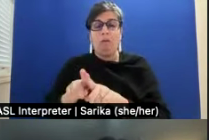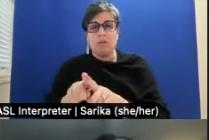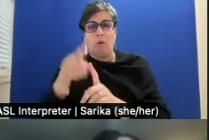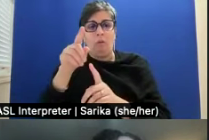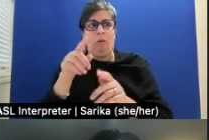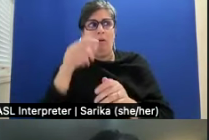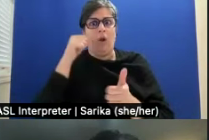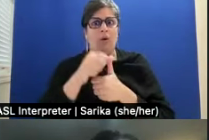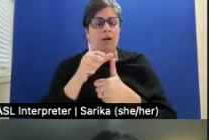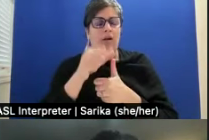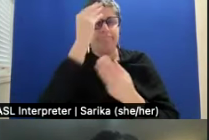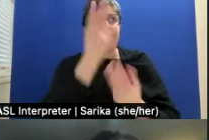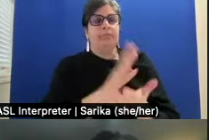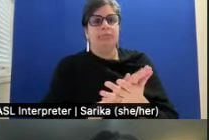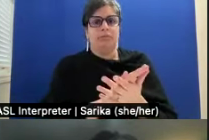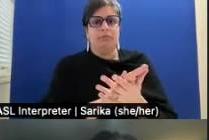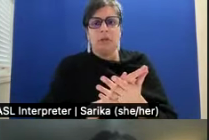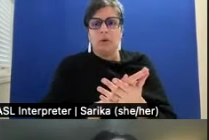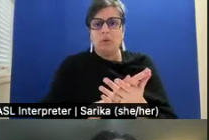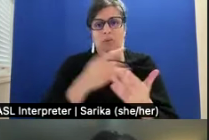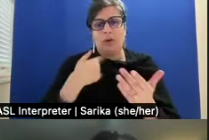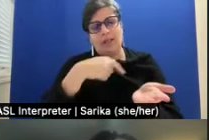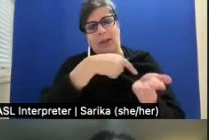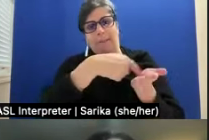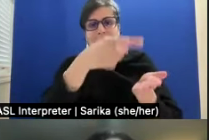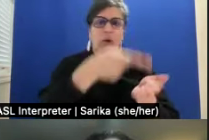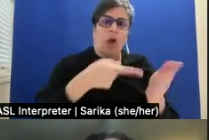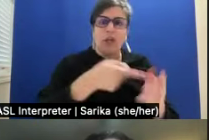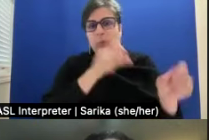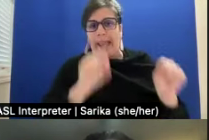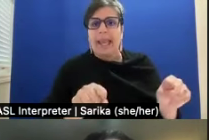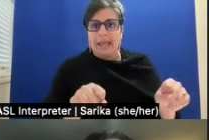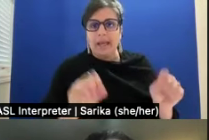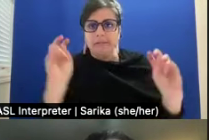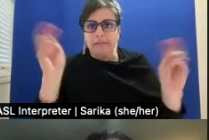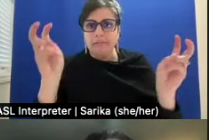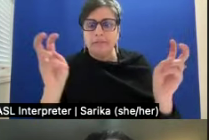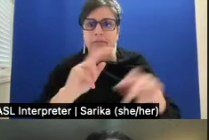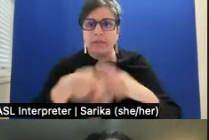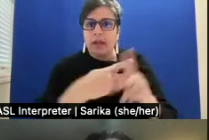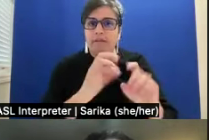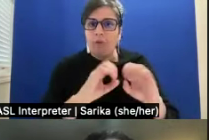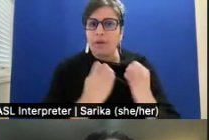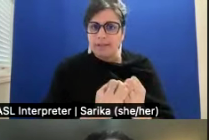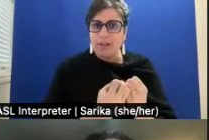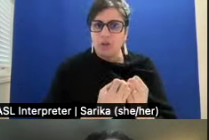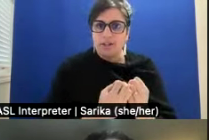we are also a pay what you can, kind of organization and,